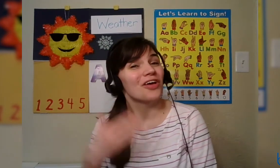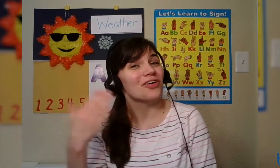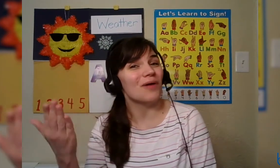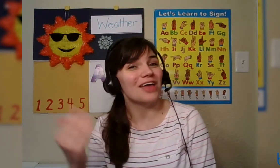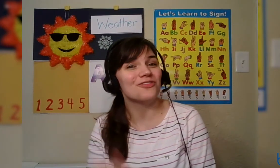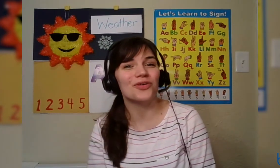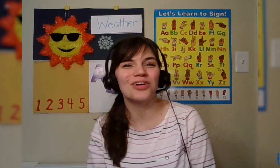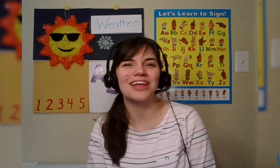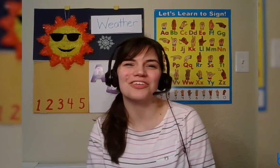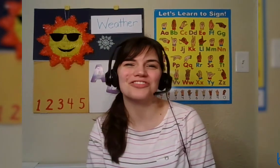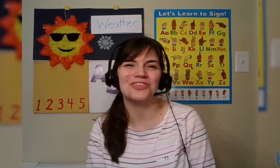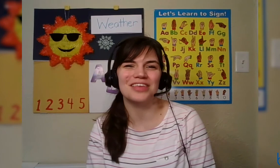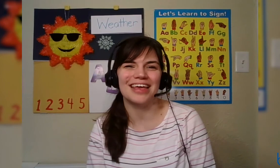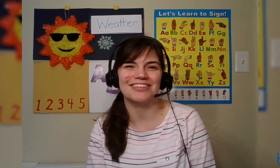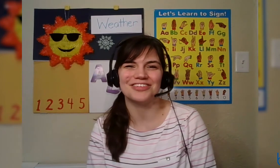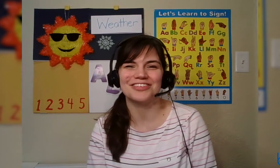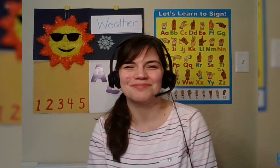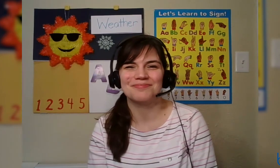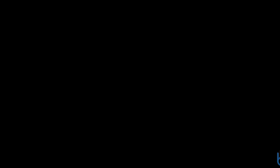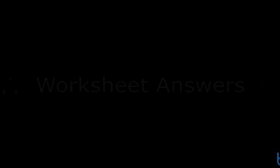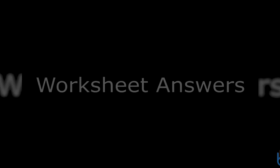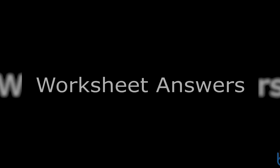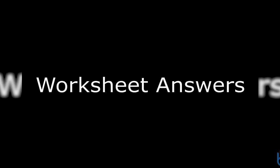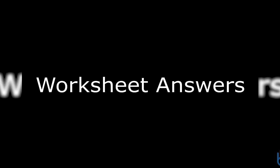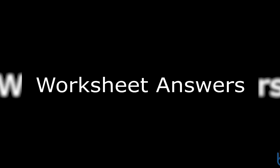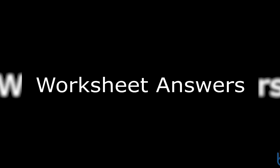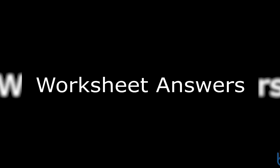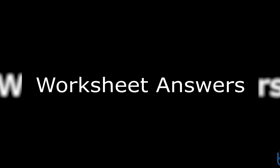go ahead forward and I'll show you the answers.